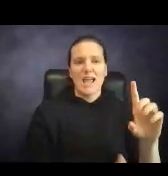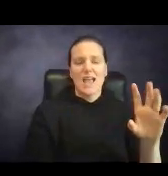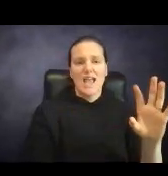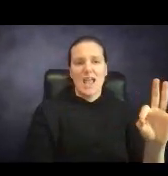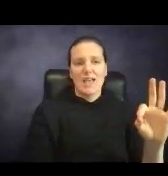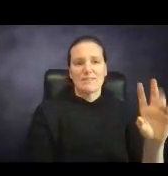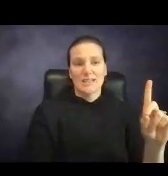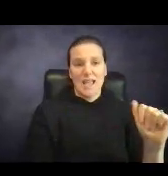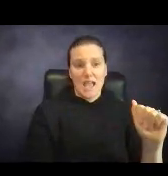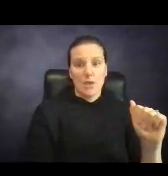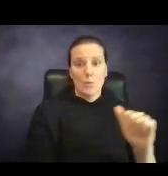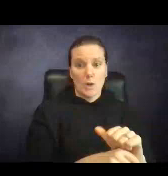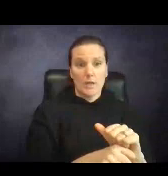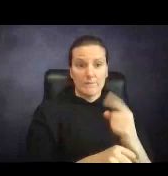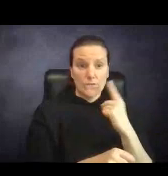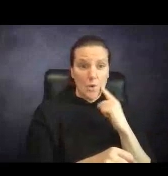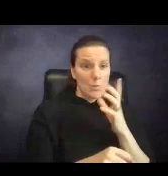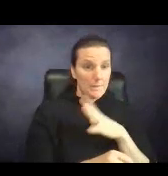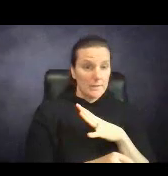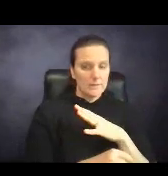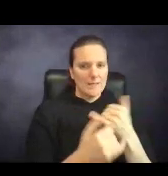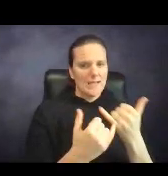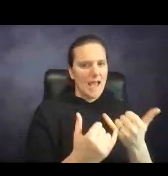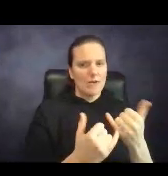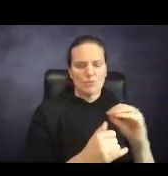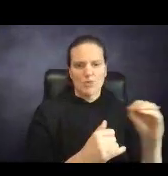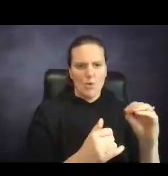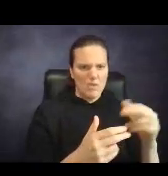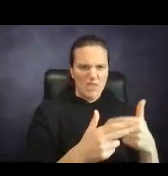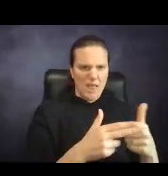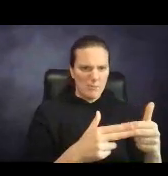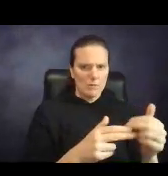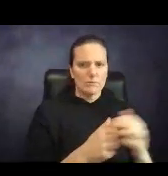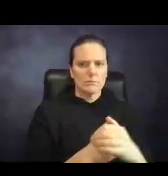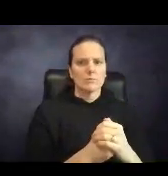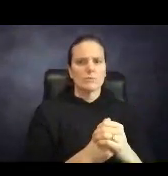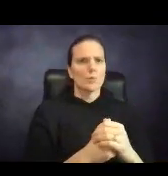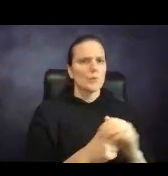for women, but for right now we're using it off-label, but we're all trained in it. We're all comfortable with it.